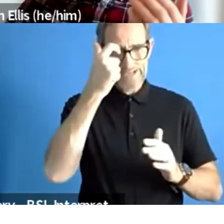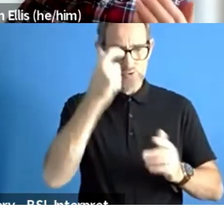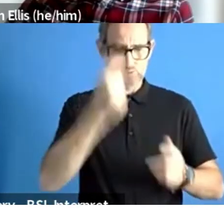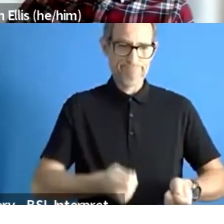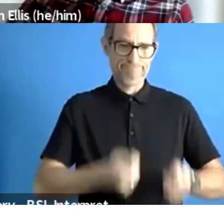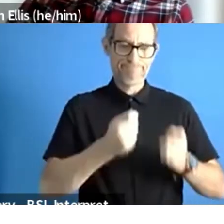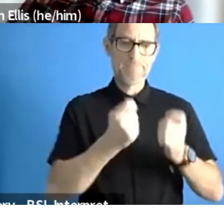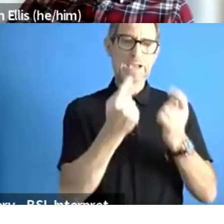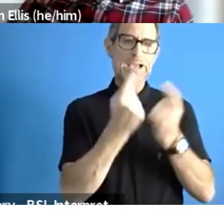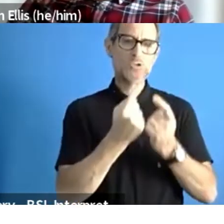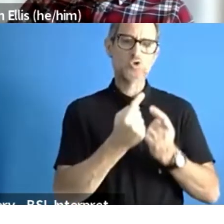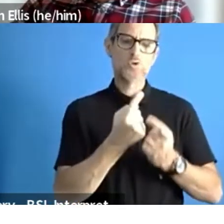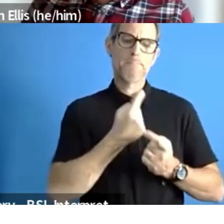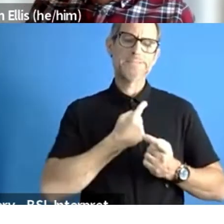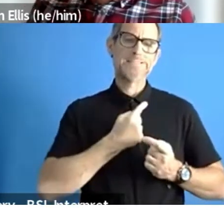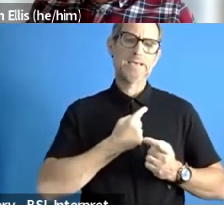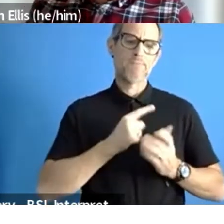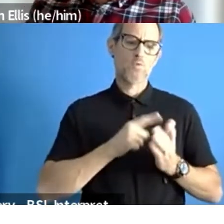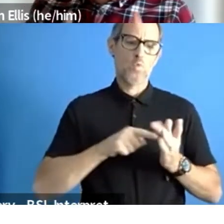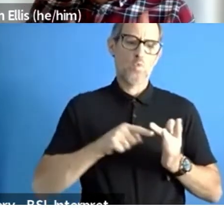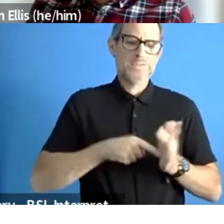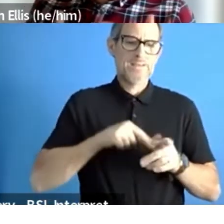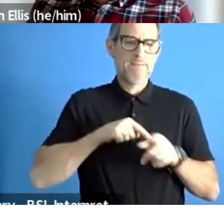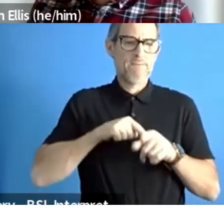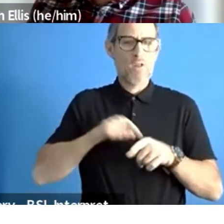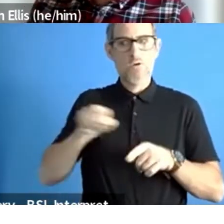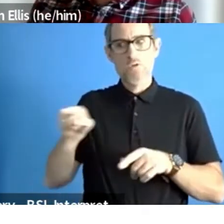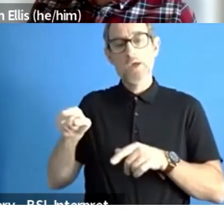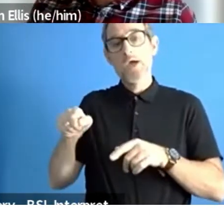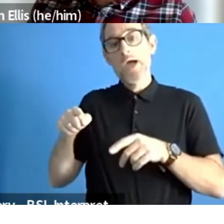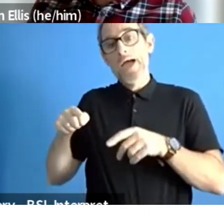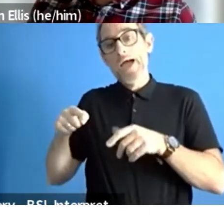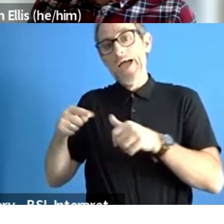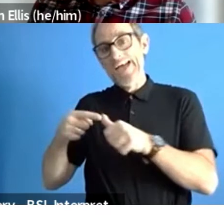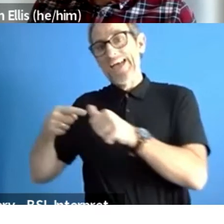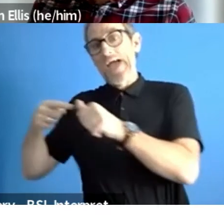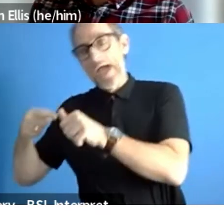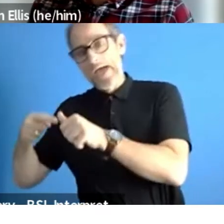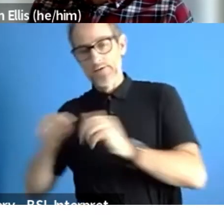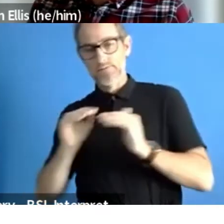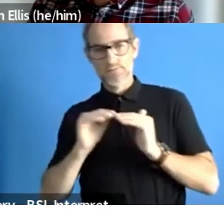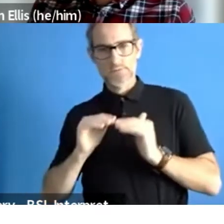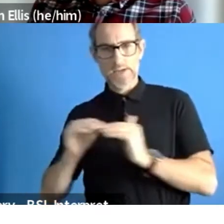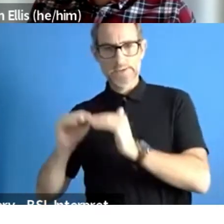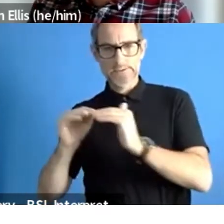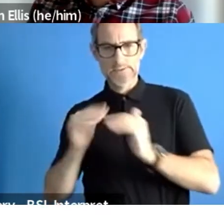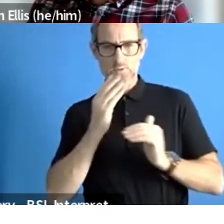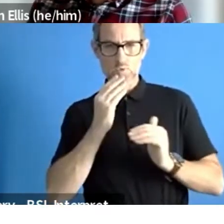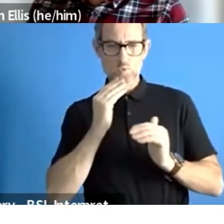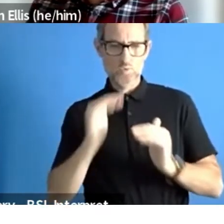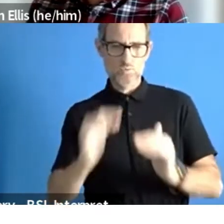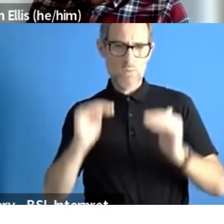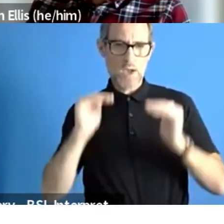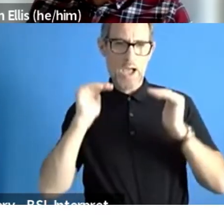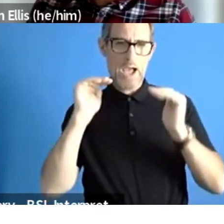I conducted an audit against the AAA standards using the high priority user journey.